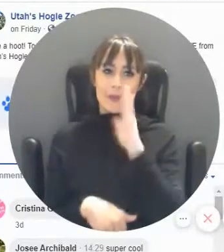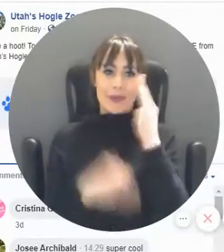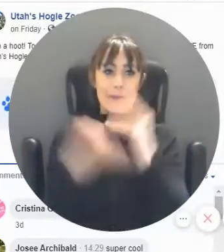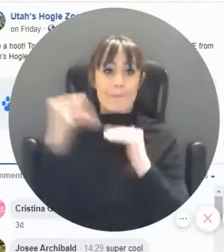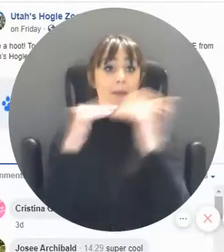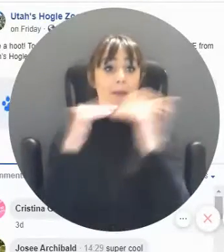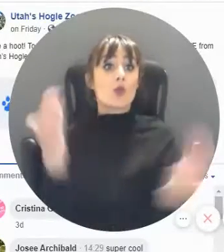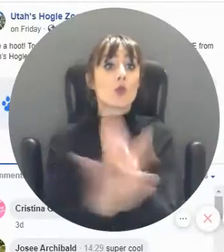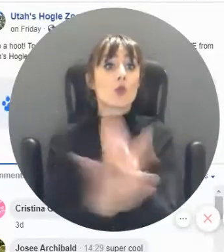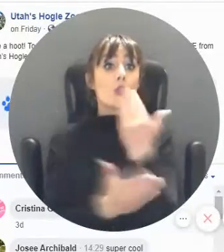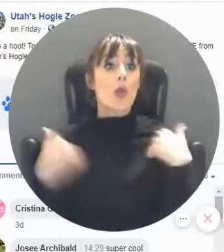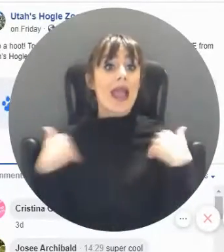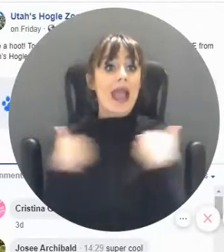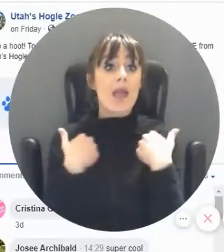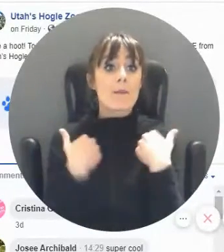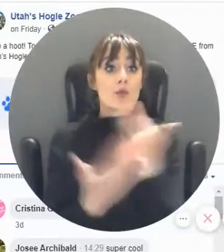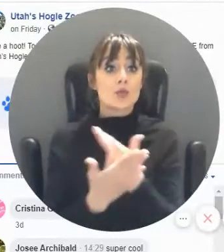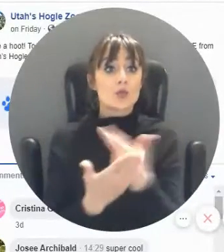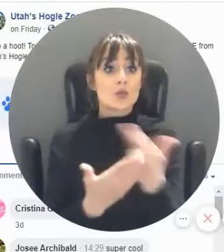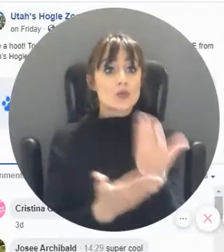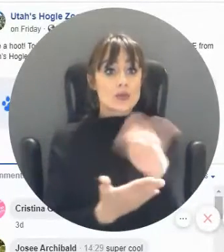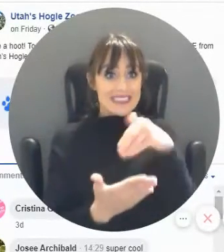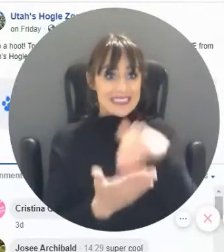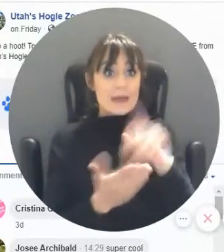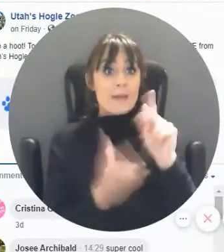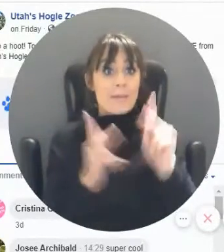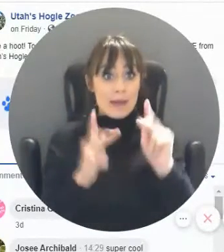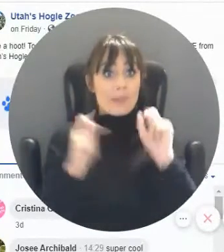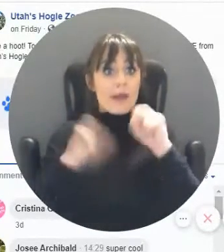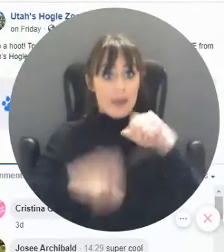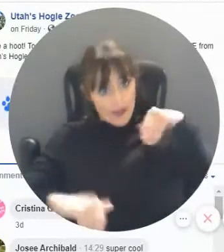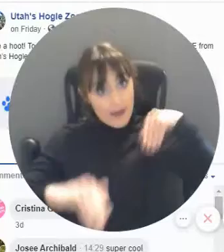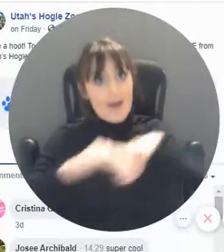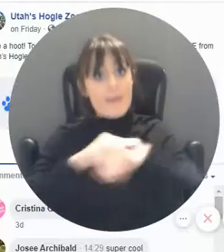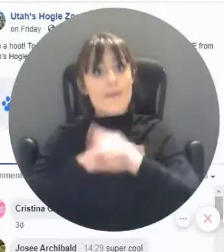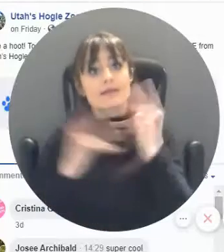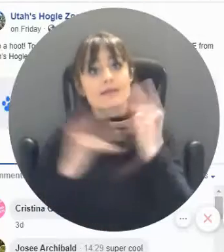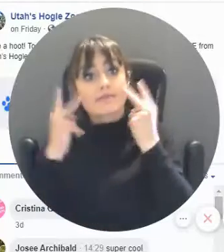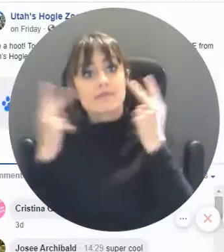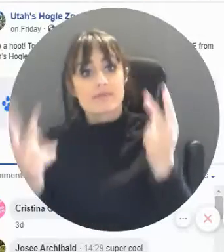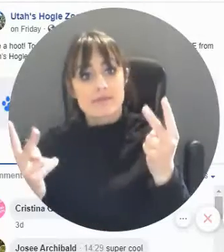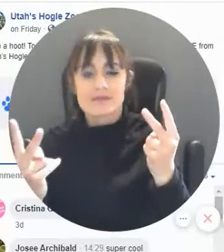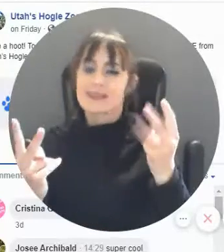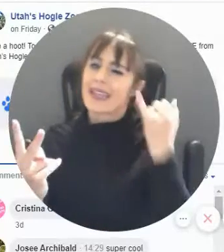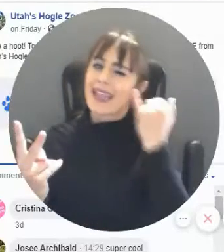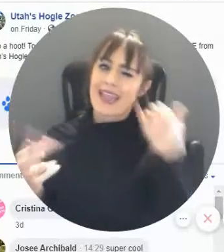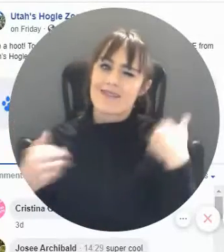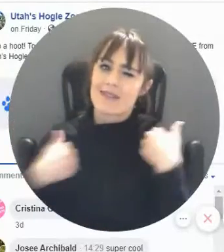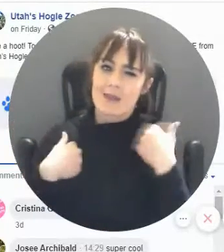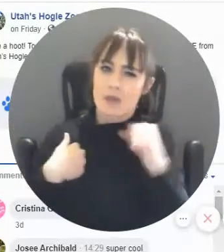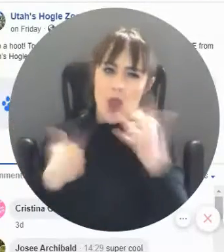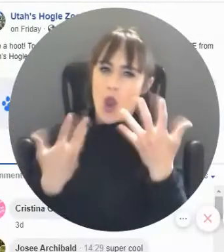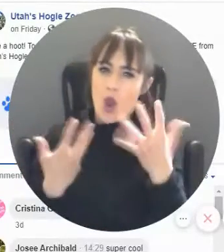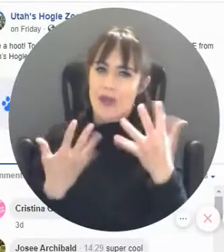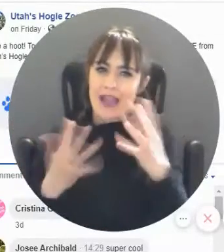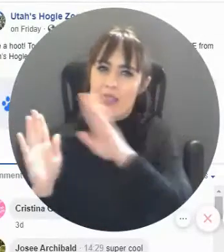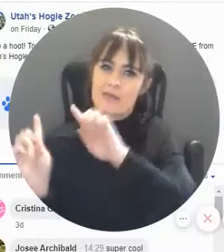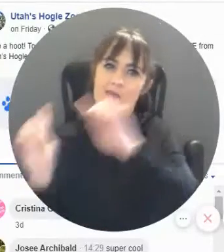get a chance to come in and visit our animals when they're not visiting schools or otherwise being used as ambassadors. Autumn: Right.